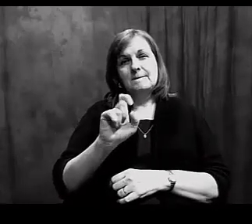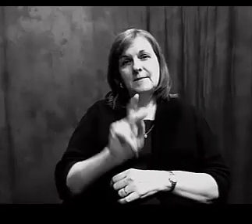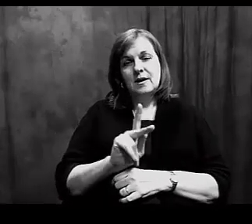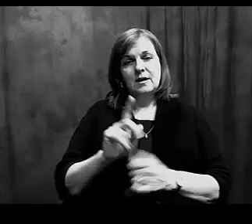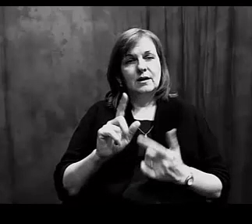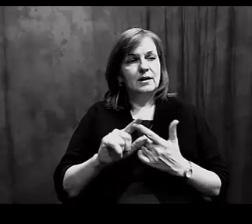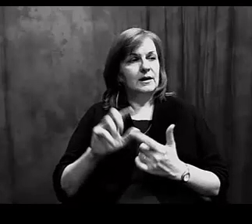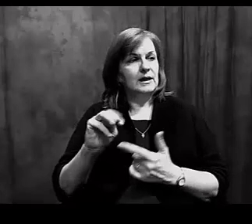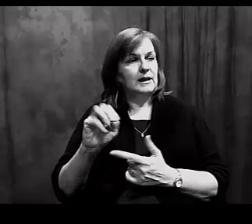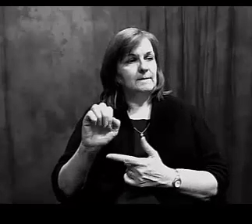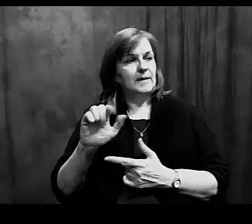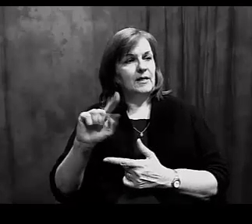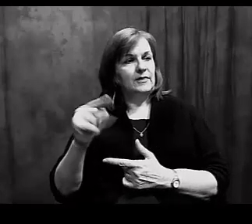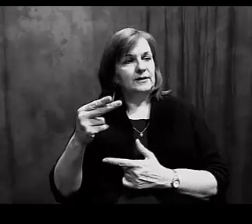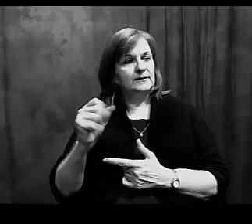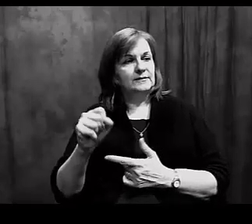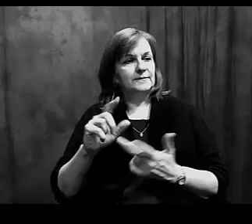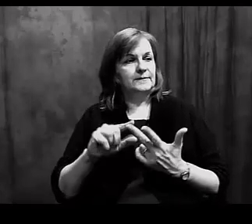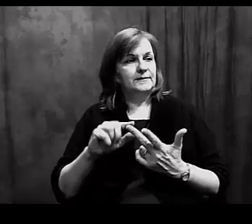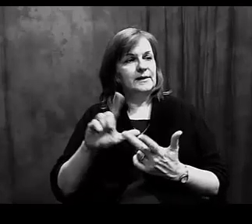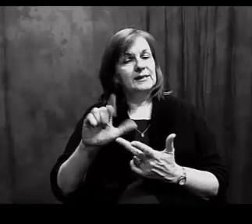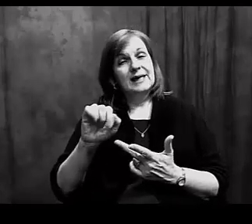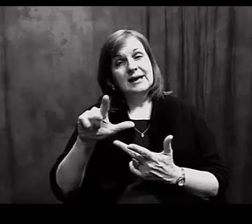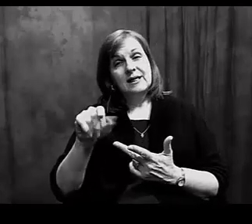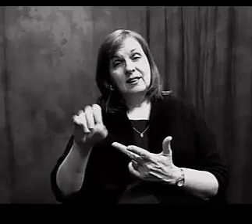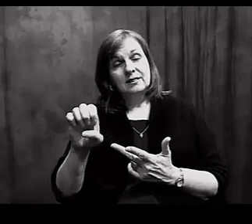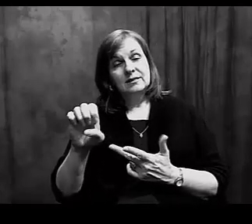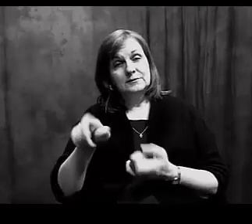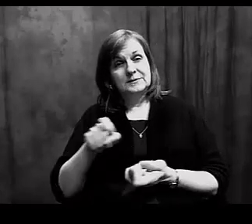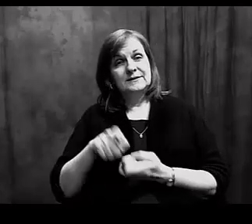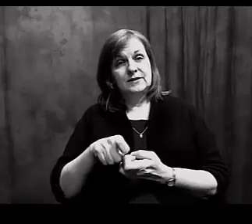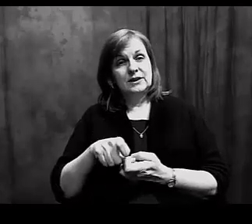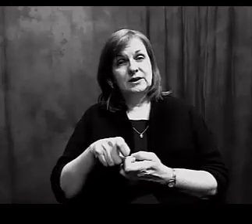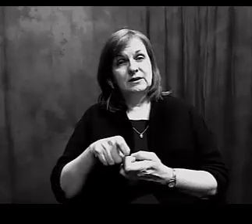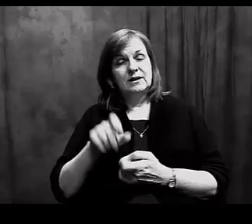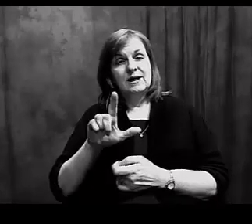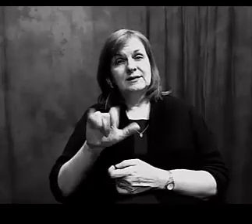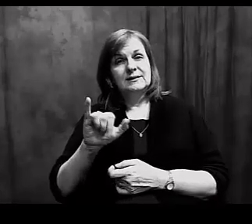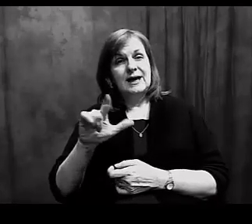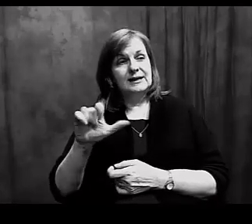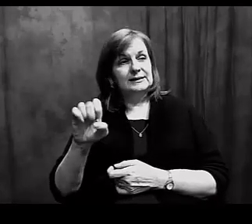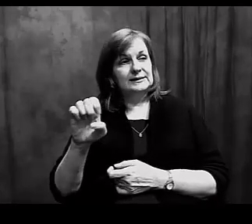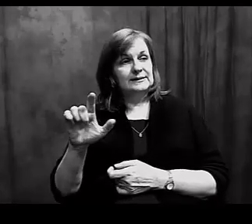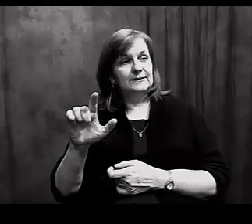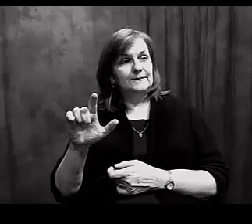individuals like Lamack and Malthus Lyell in particular